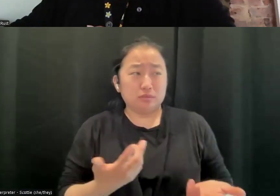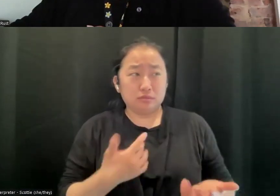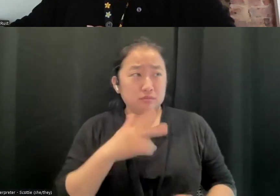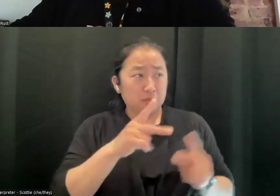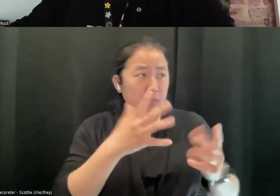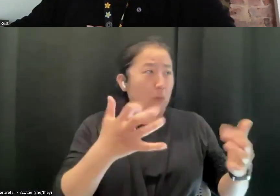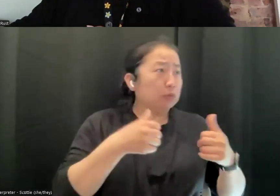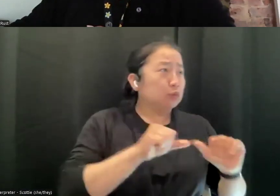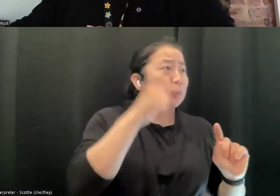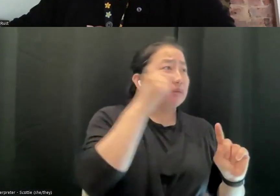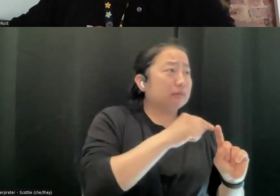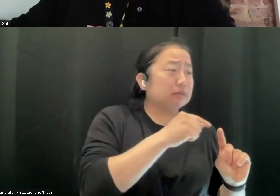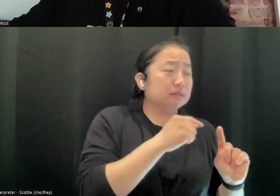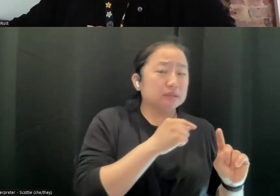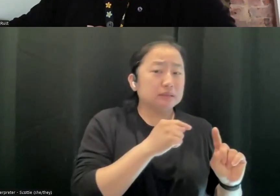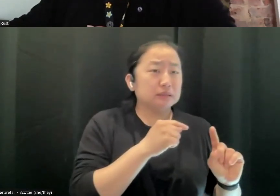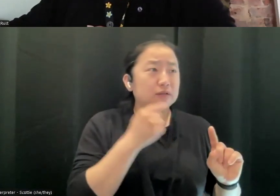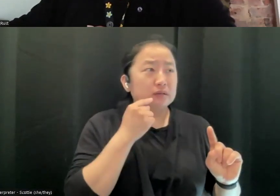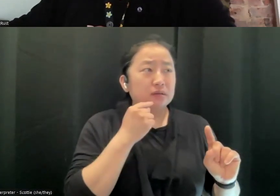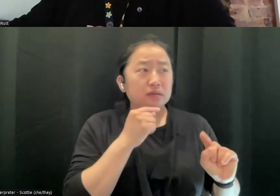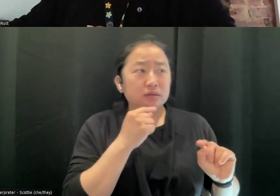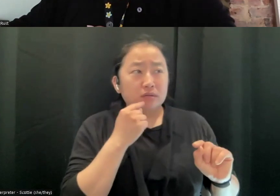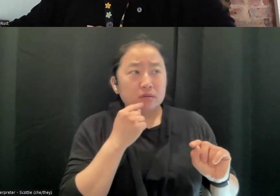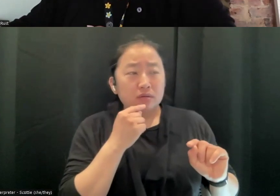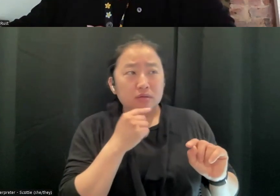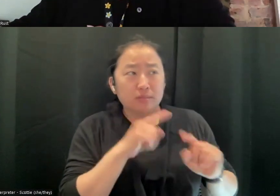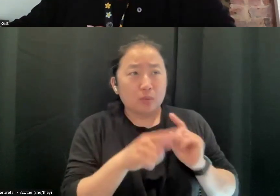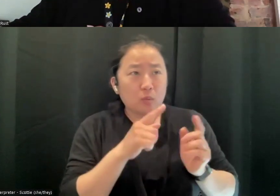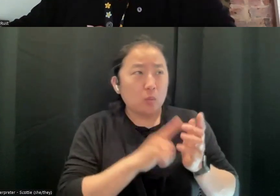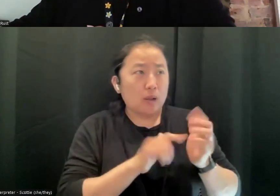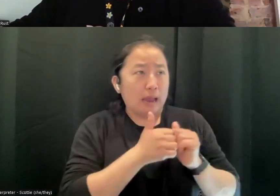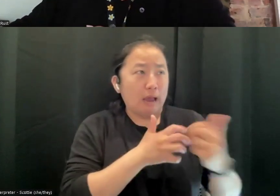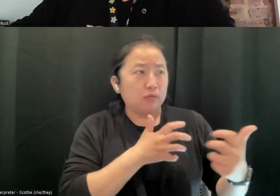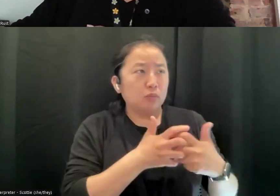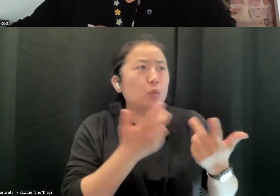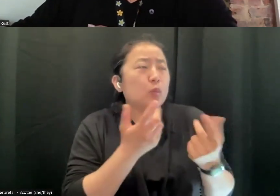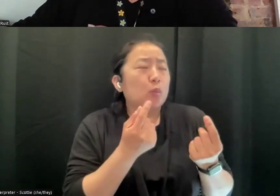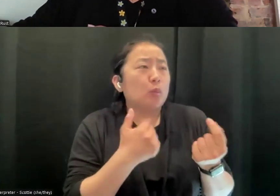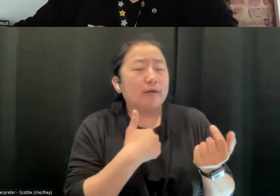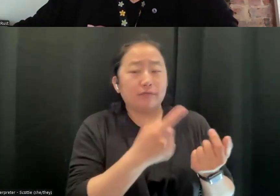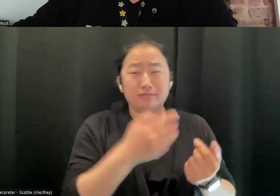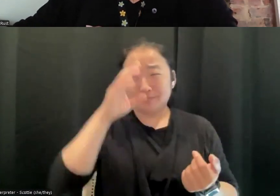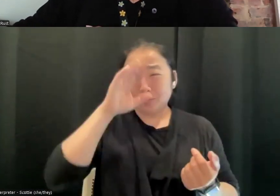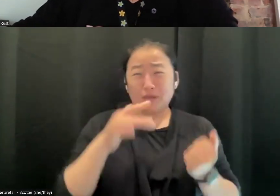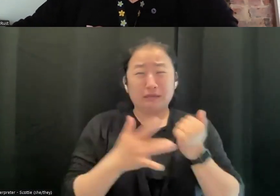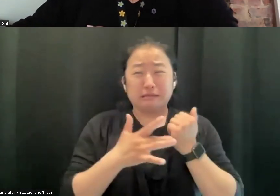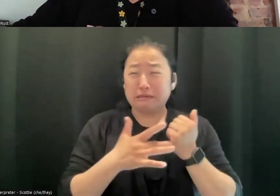thing for, blank, what's out there, just know that things change all the time, new technology comes